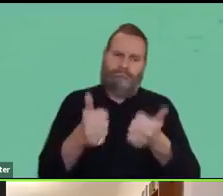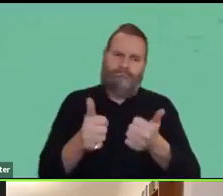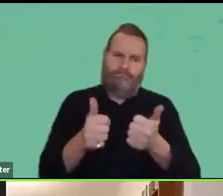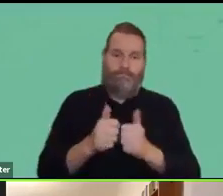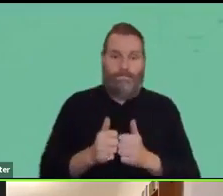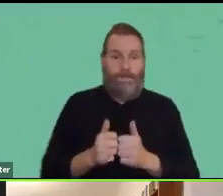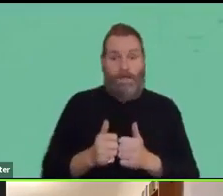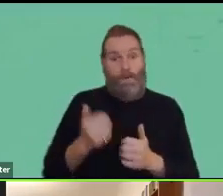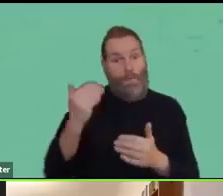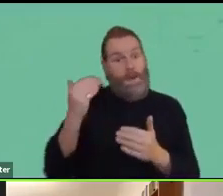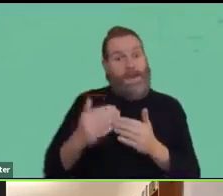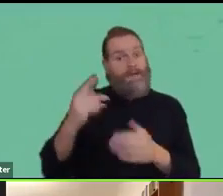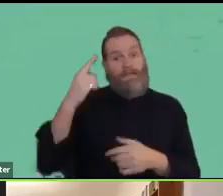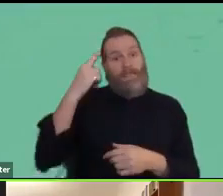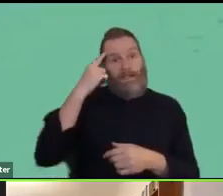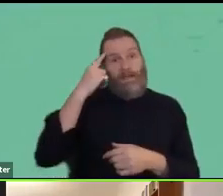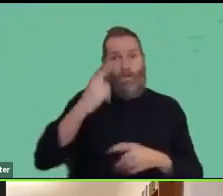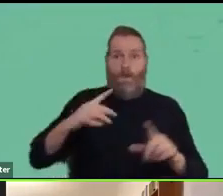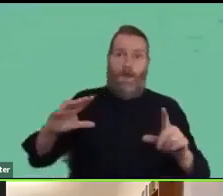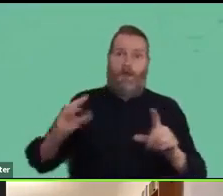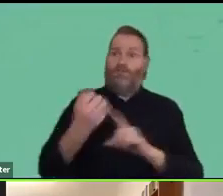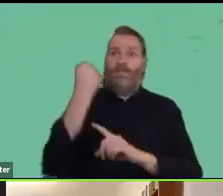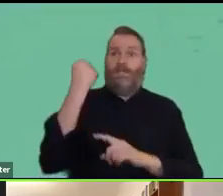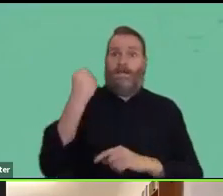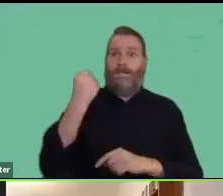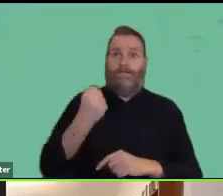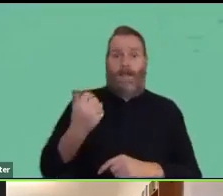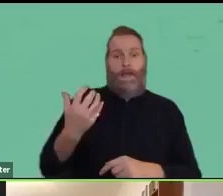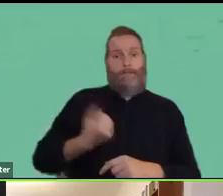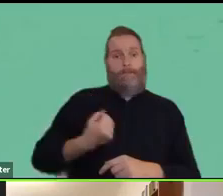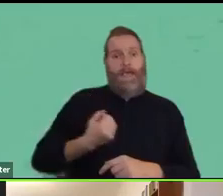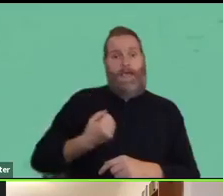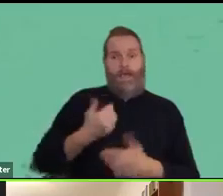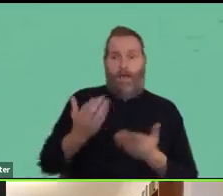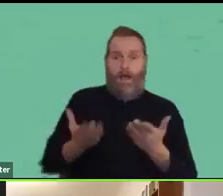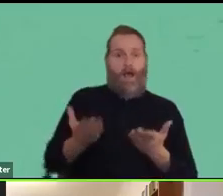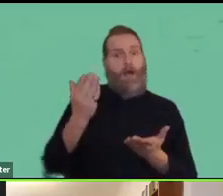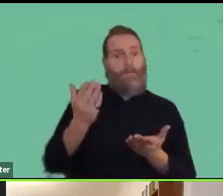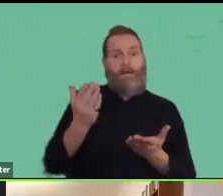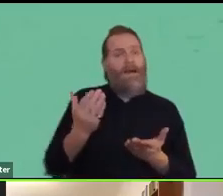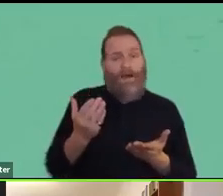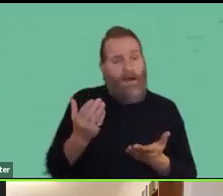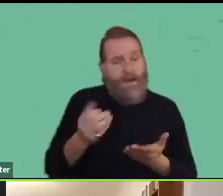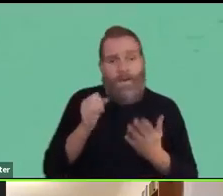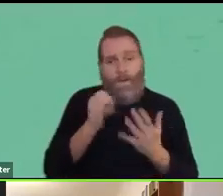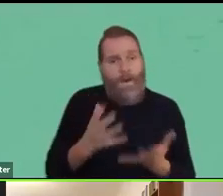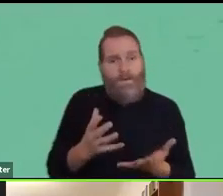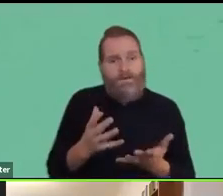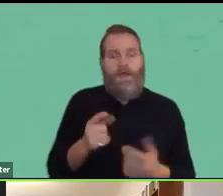to give us a fair pay rise, we wanted to do it for two reasons - one to get a debate in parliament